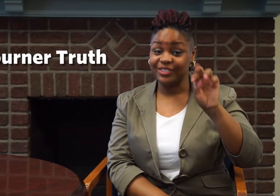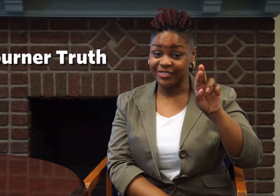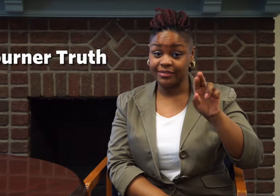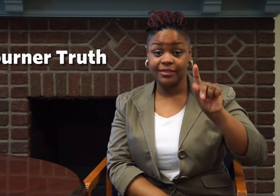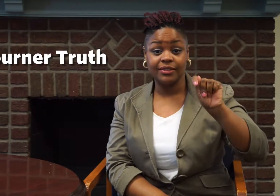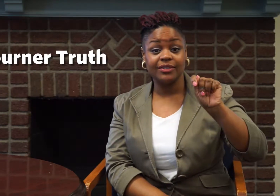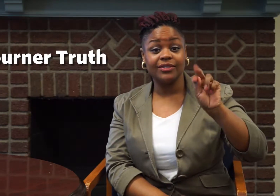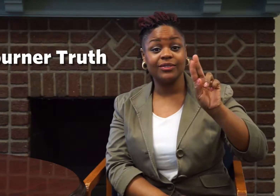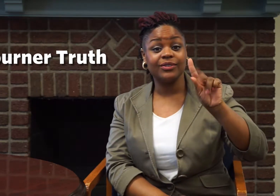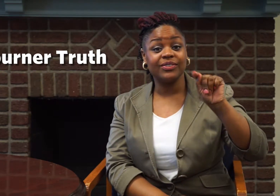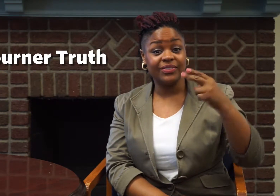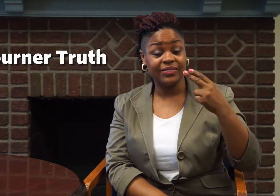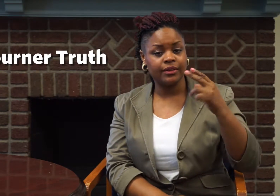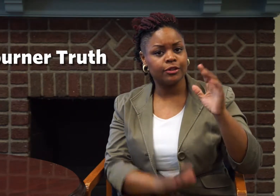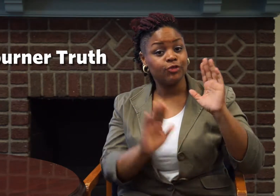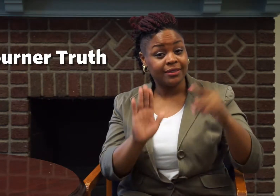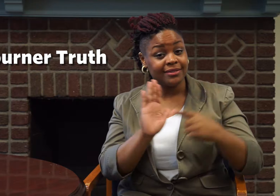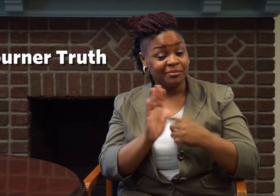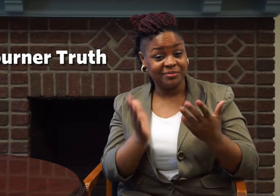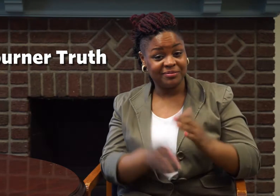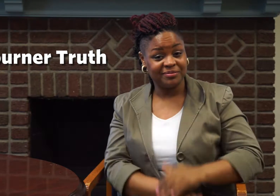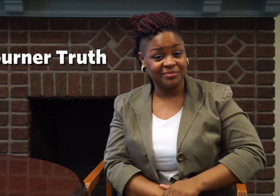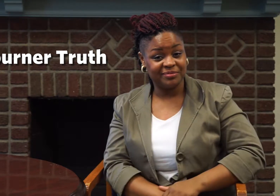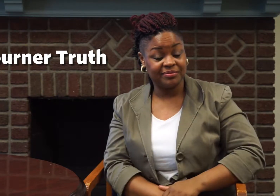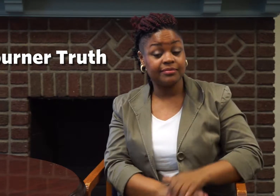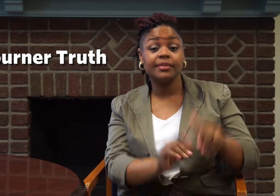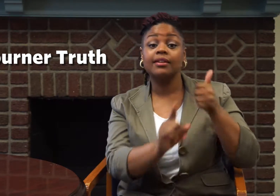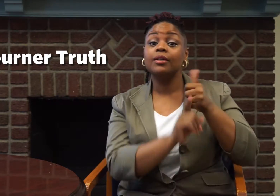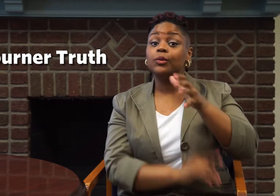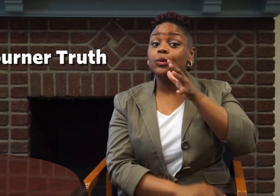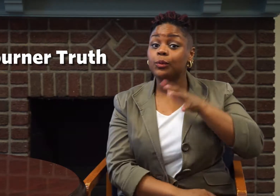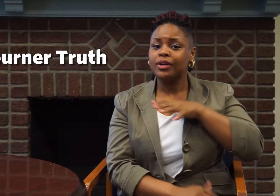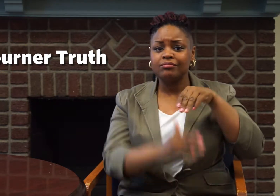Sojourner Truth is a fantastic example.